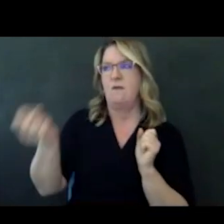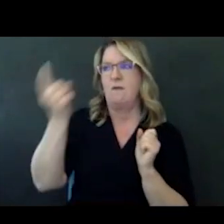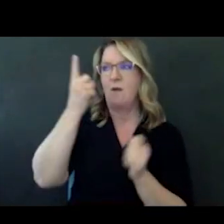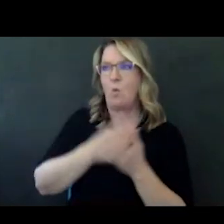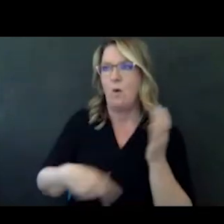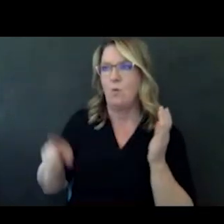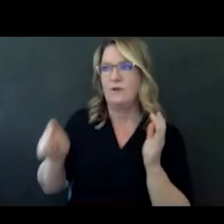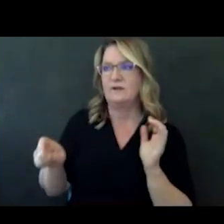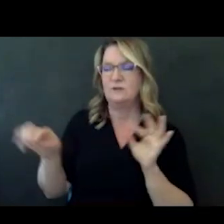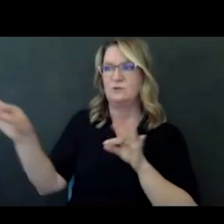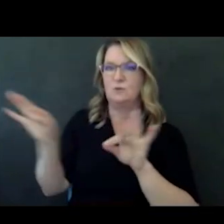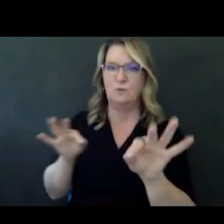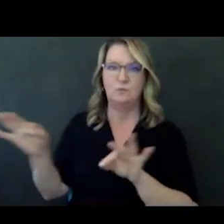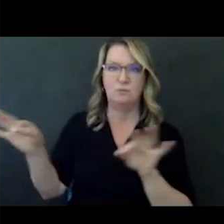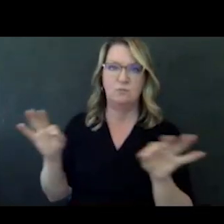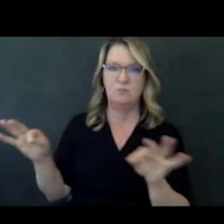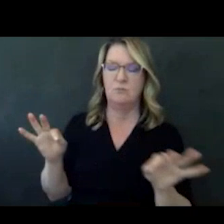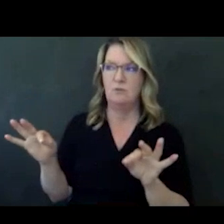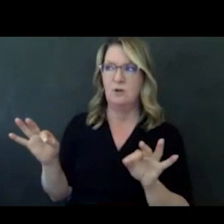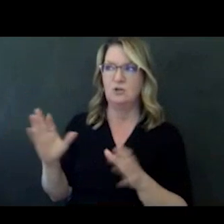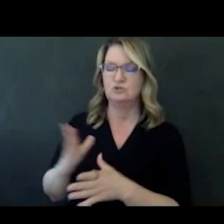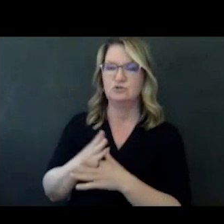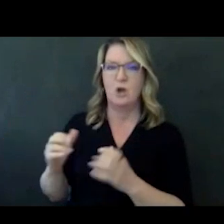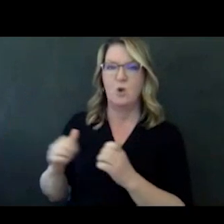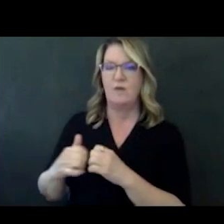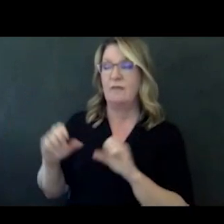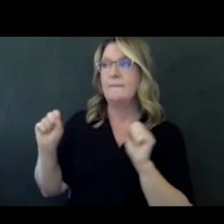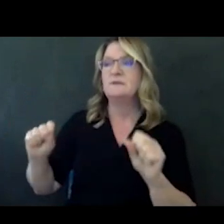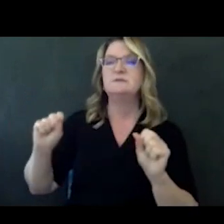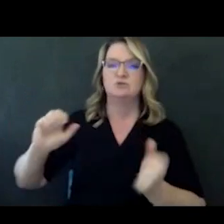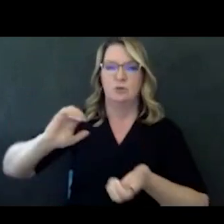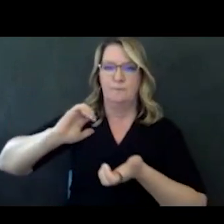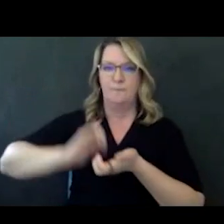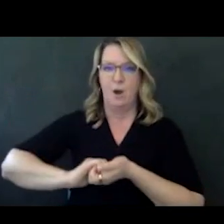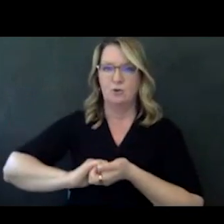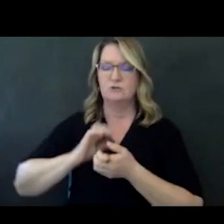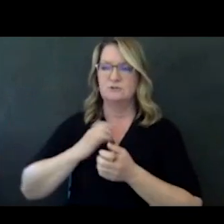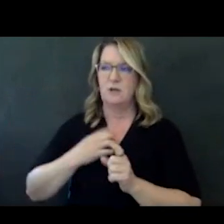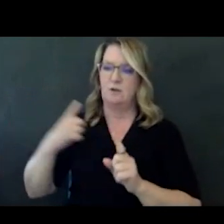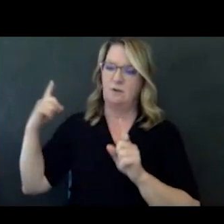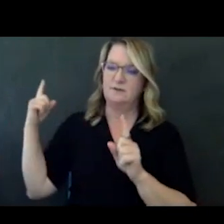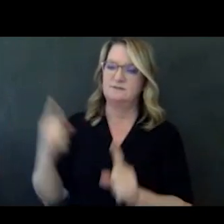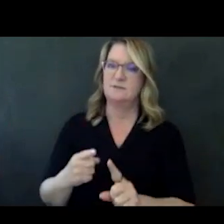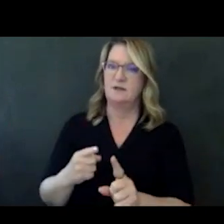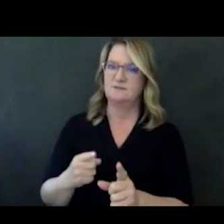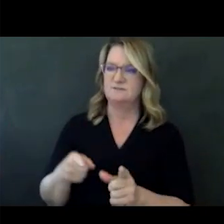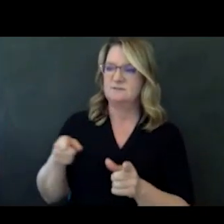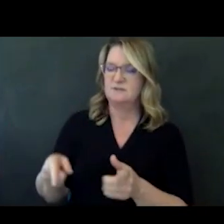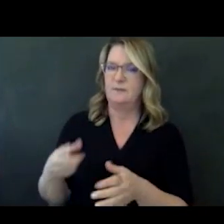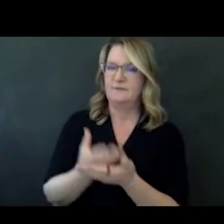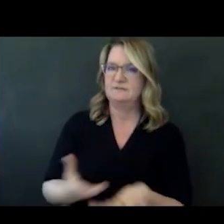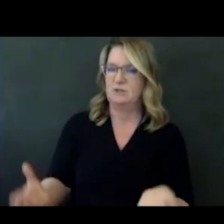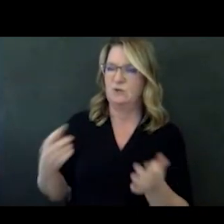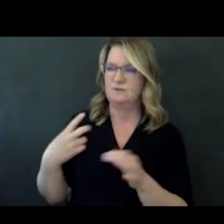communicate to potential partners on our concise consumable materials. With our model of shadowing